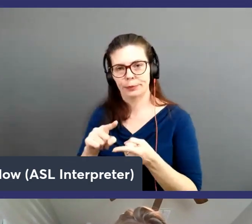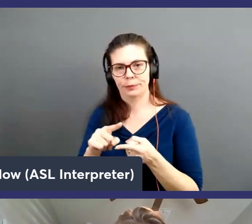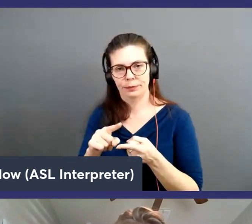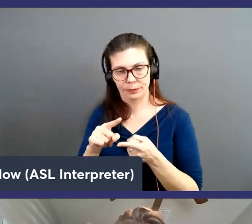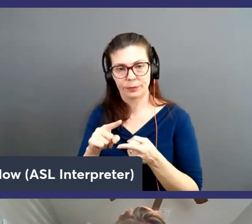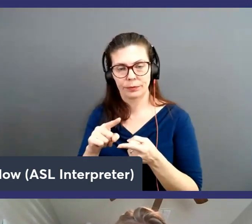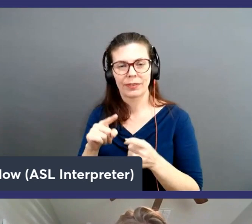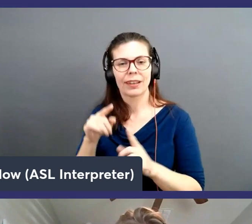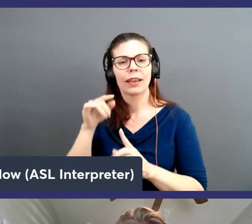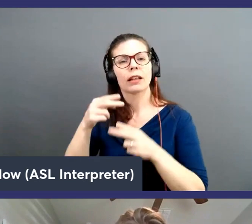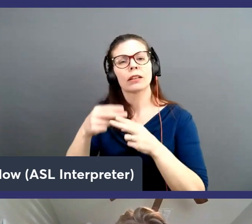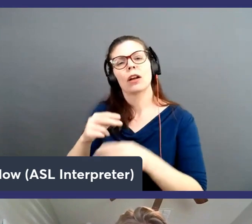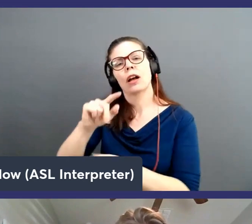This is called the threshold theorem.